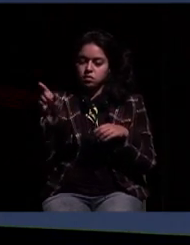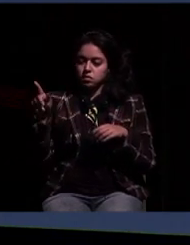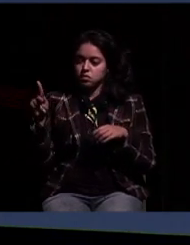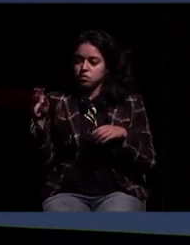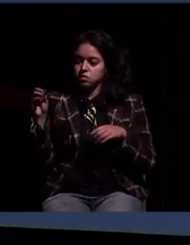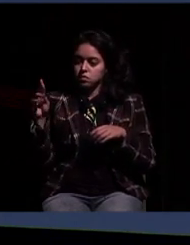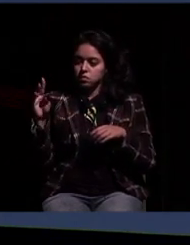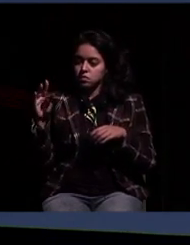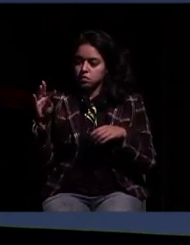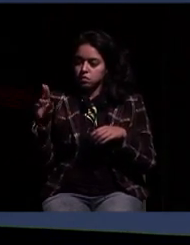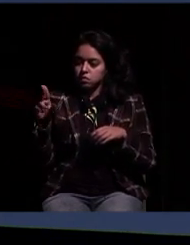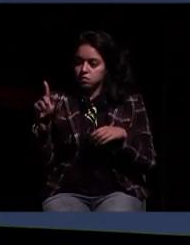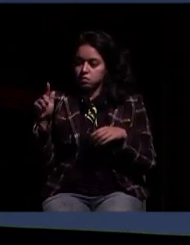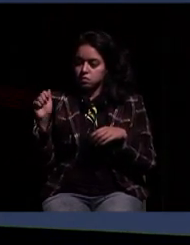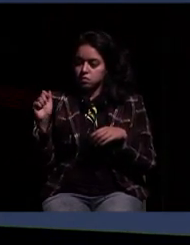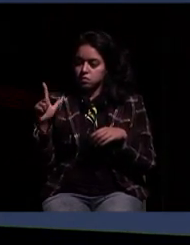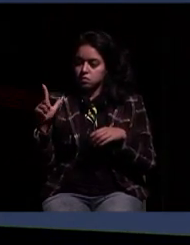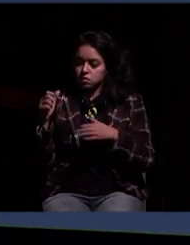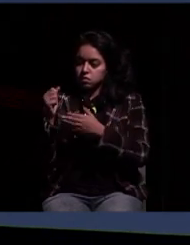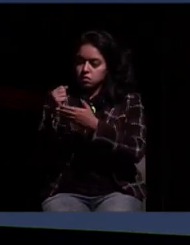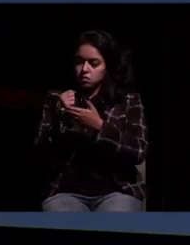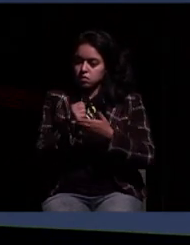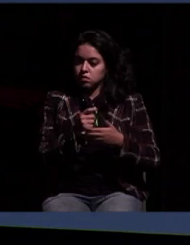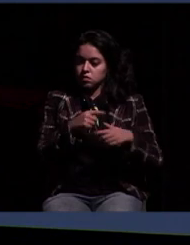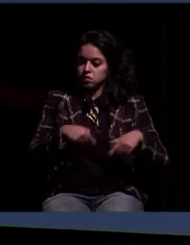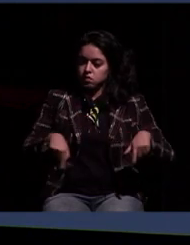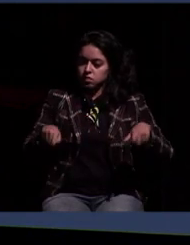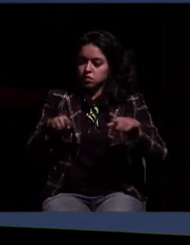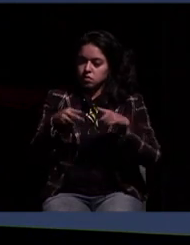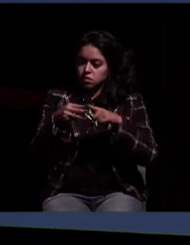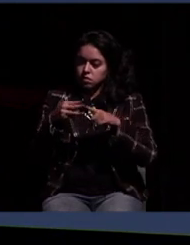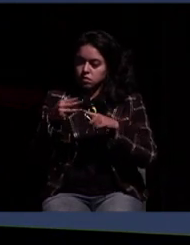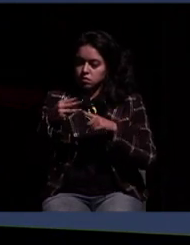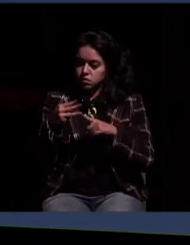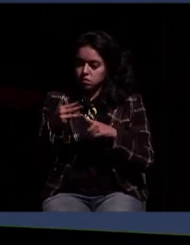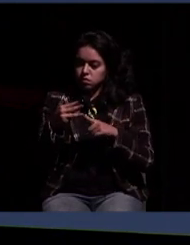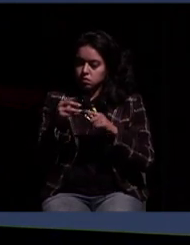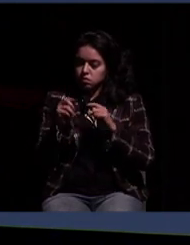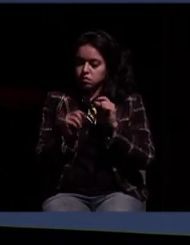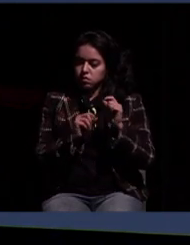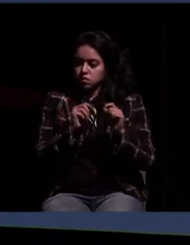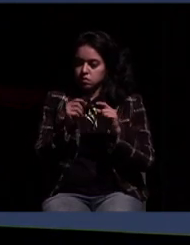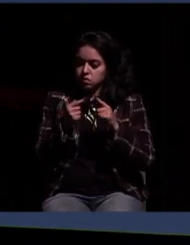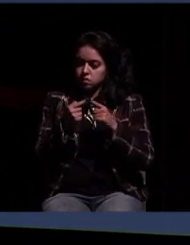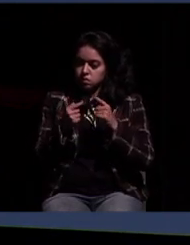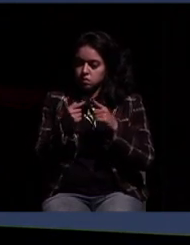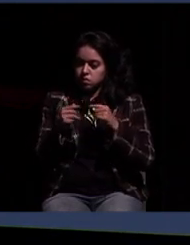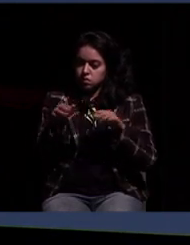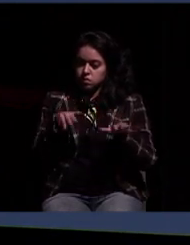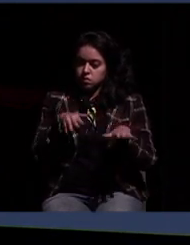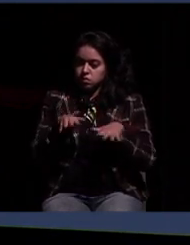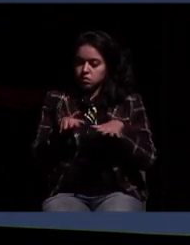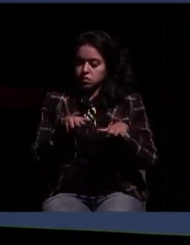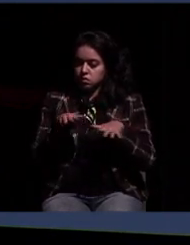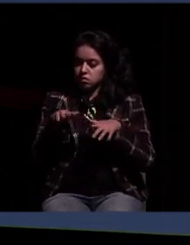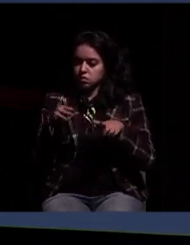What I am bringing you has three legs. The tripod of mobility. I’d like to put it in the plural,